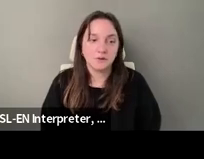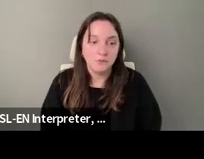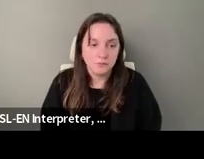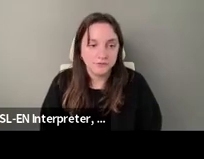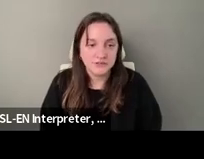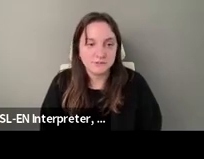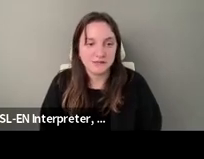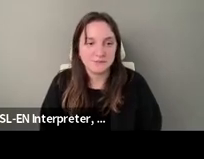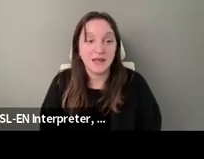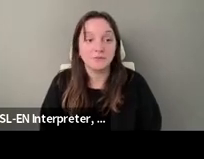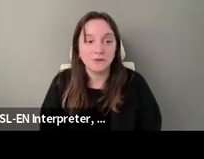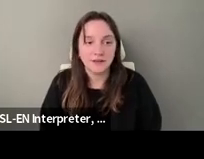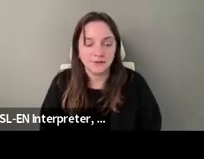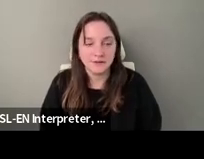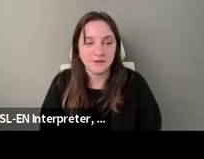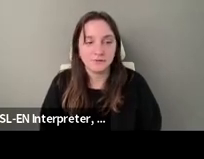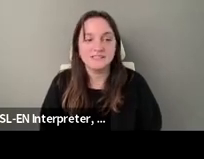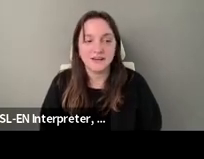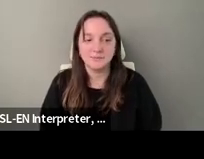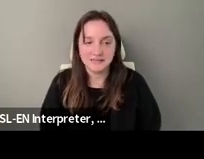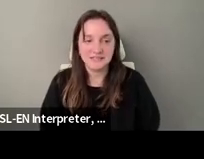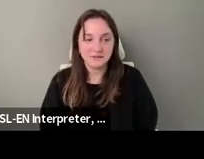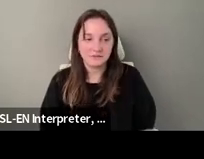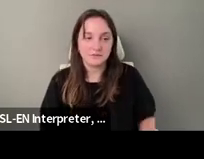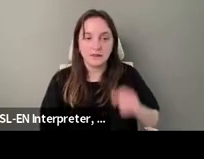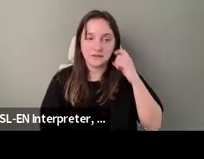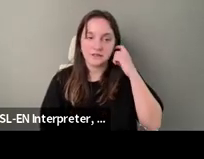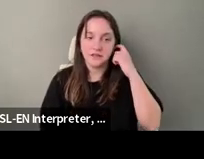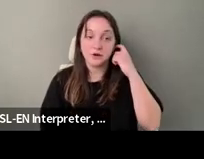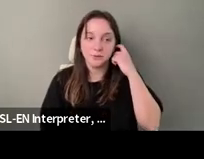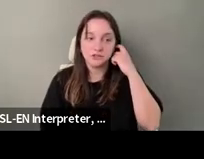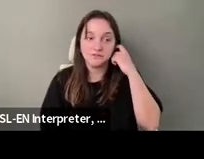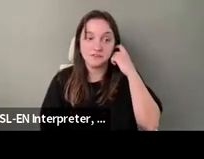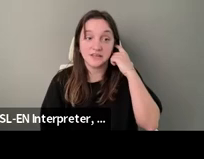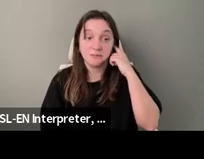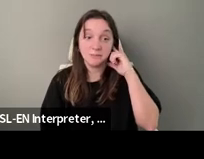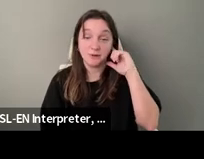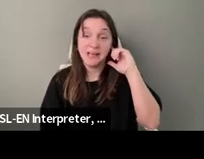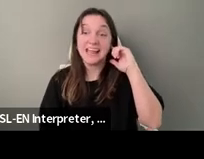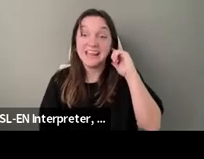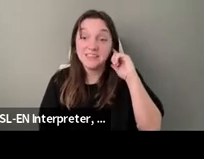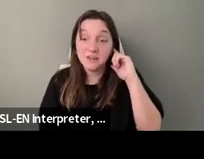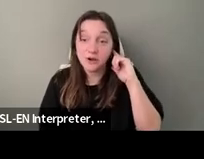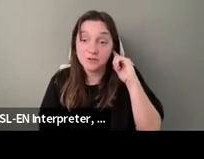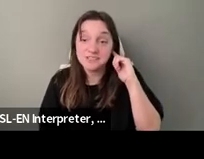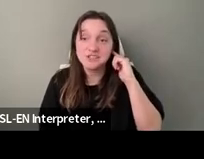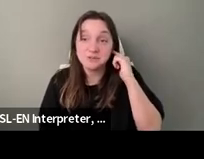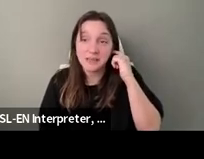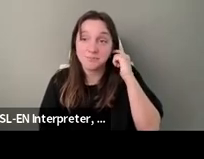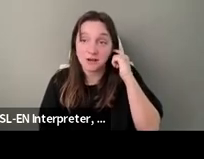the displacement and resettlement, and lastly the incorporation of deaf-signing people in their own decision-making processes.